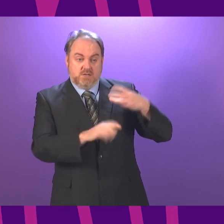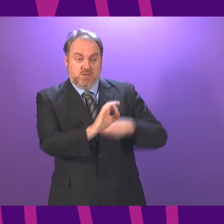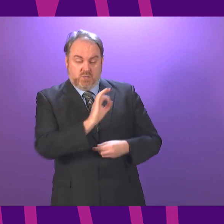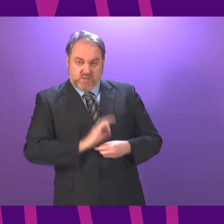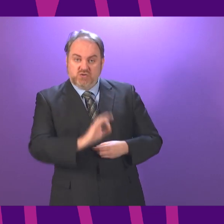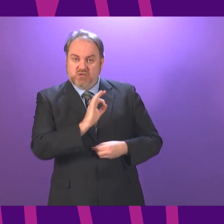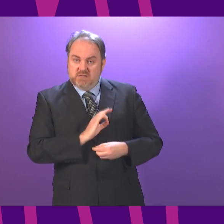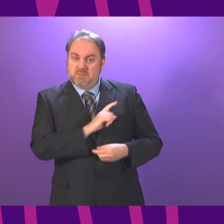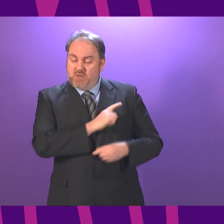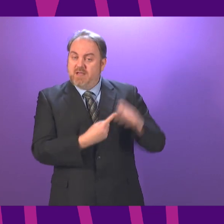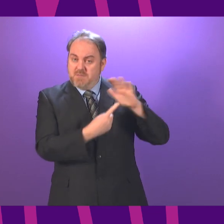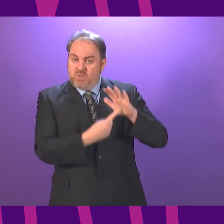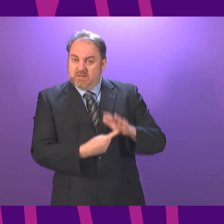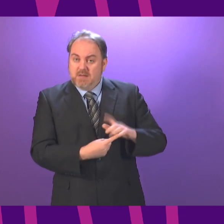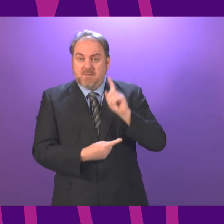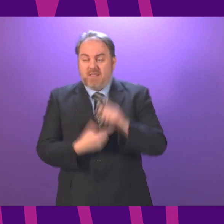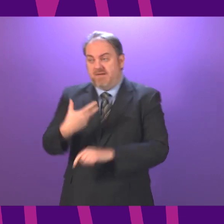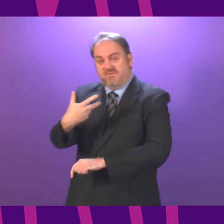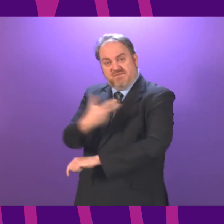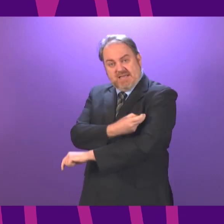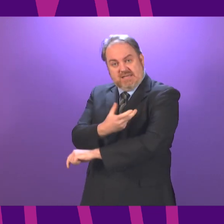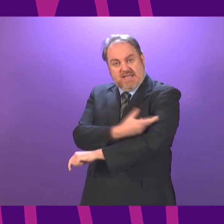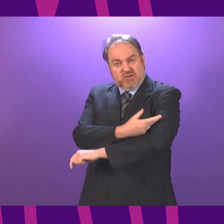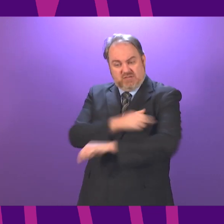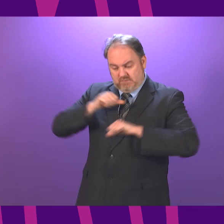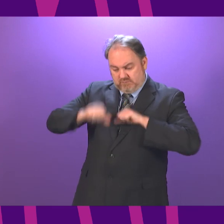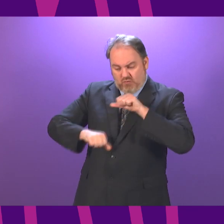First, the vaccination programme is not “lagging behind” in Scotland. Yesterday, I